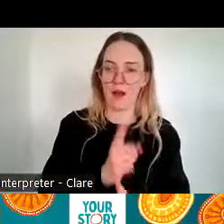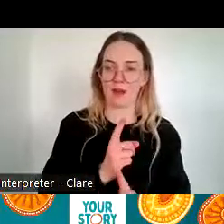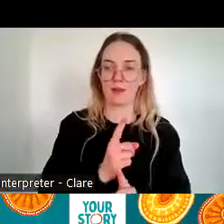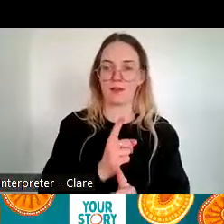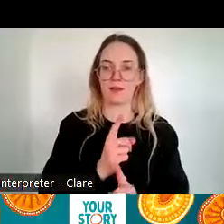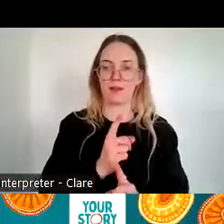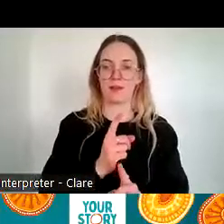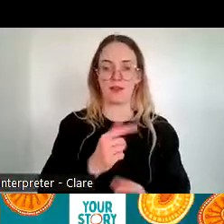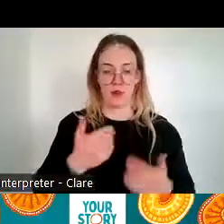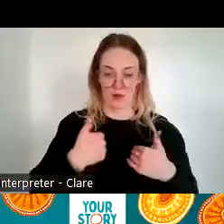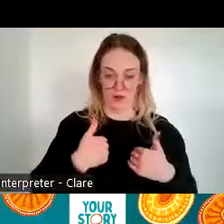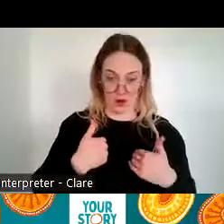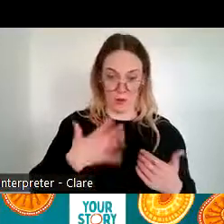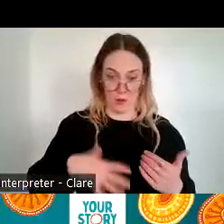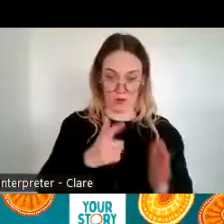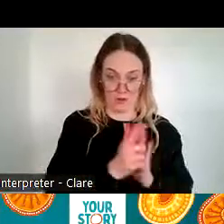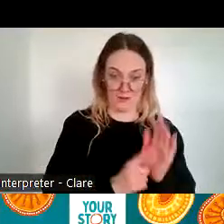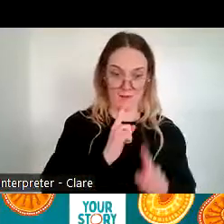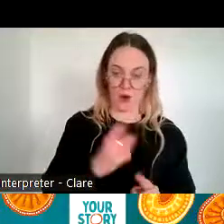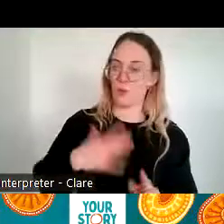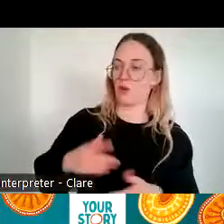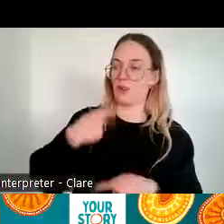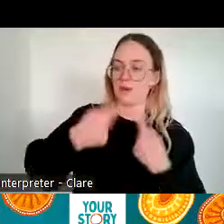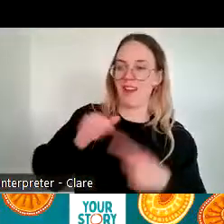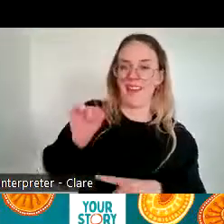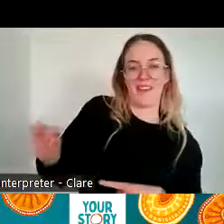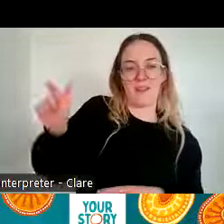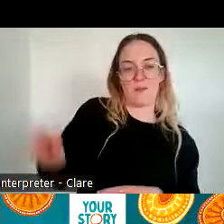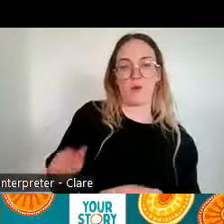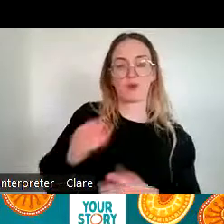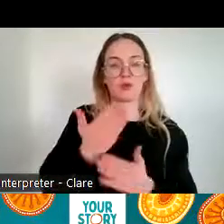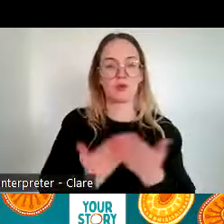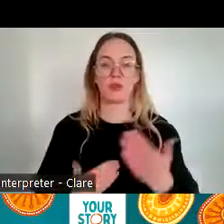A very